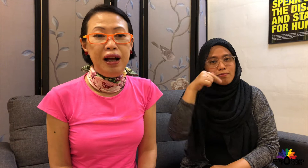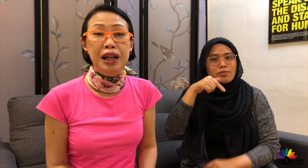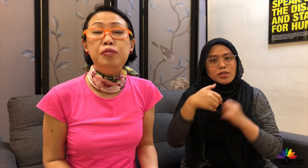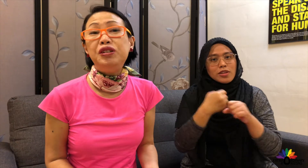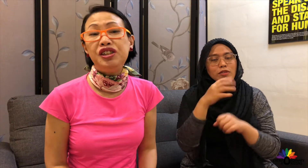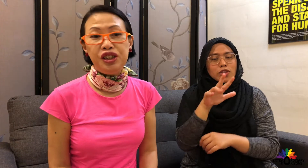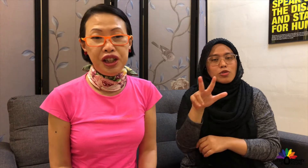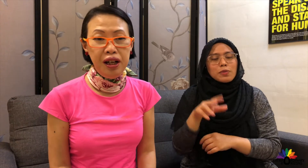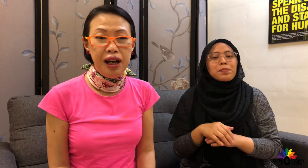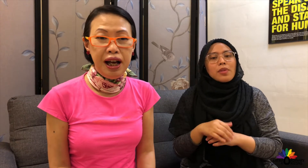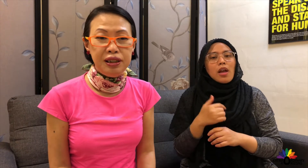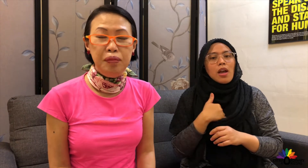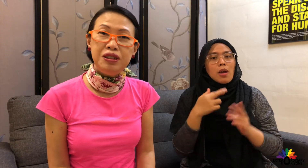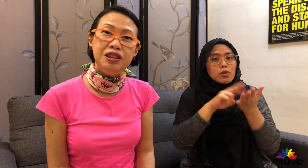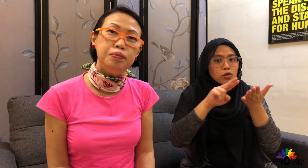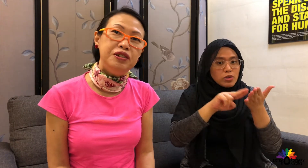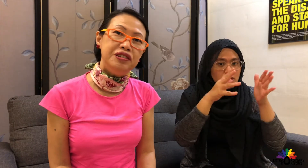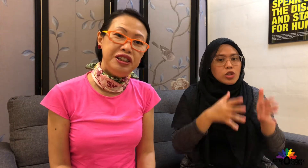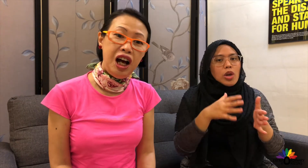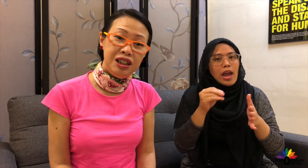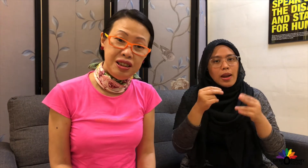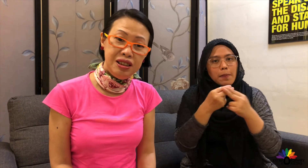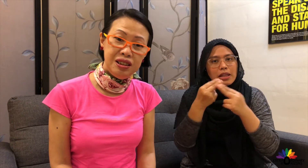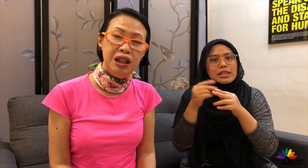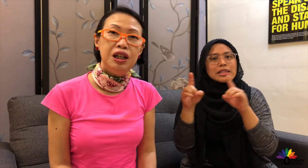I'm a researcher and a multi-disciplinary artist.